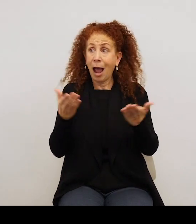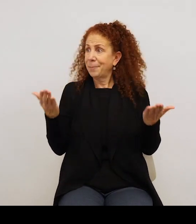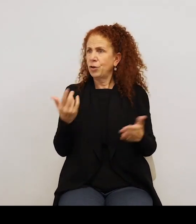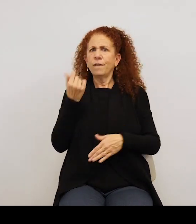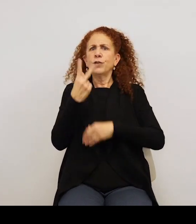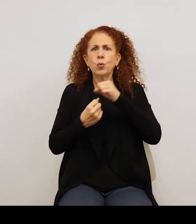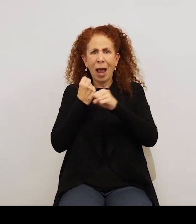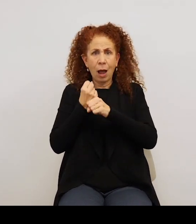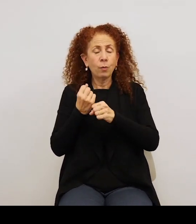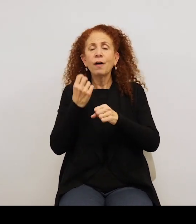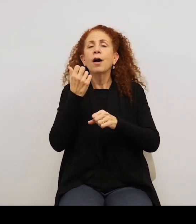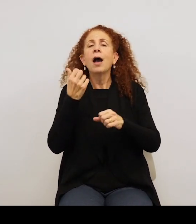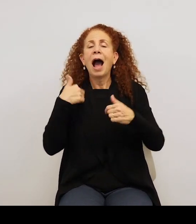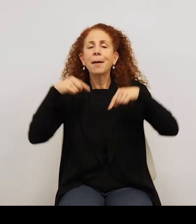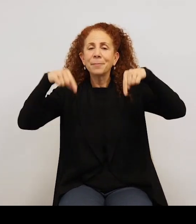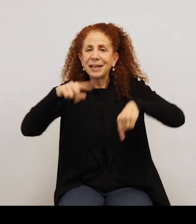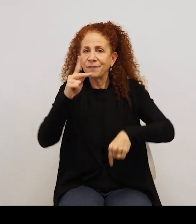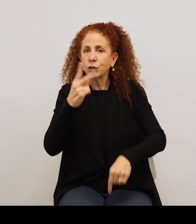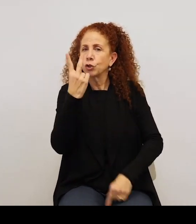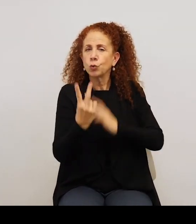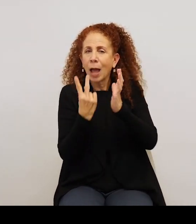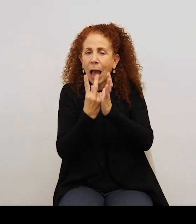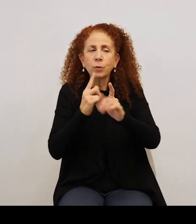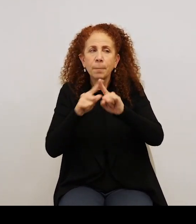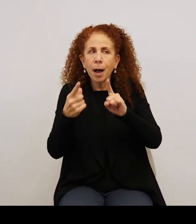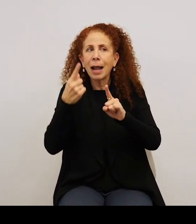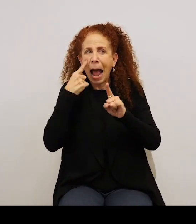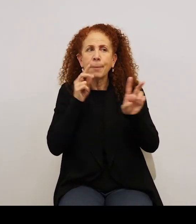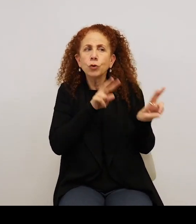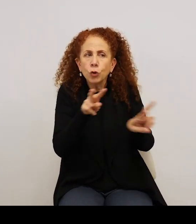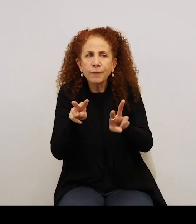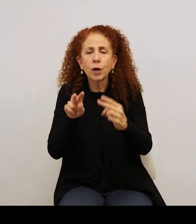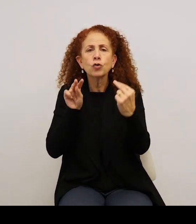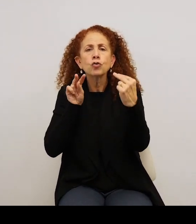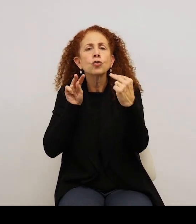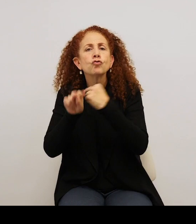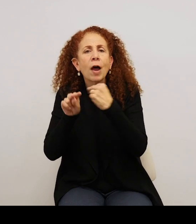but looking around about new traffic concepts,